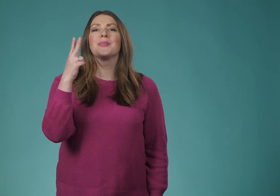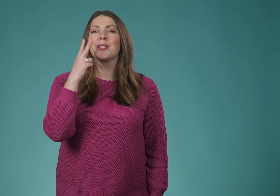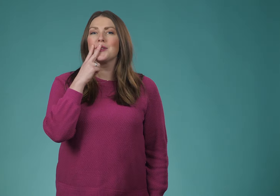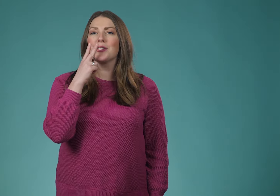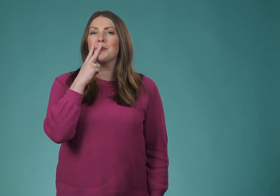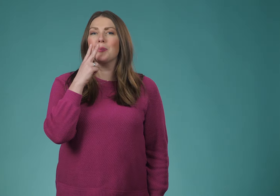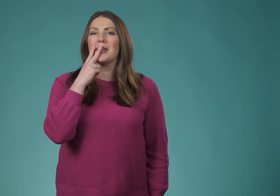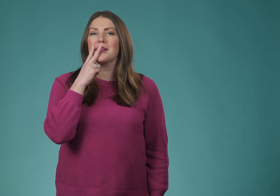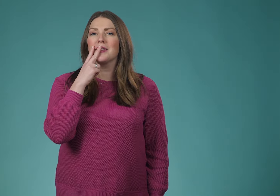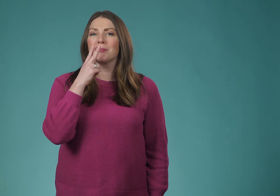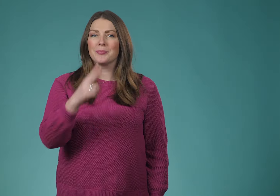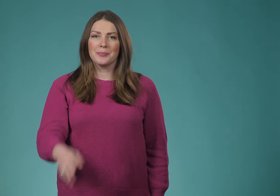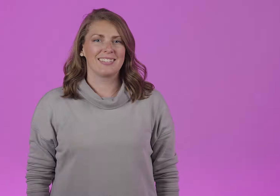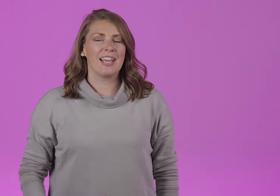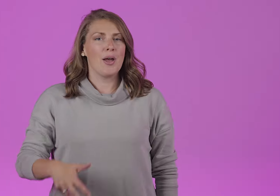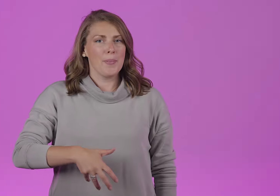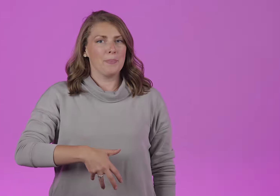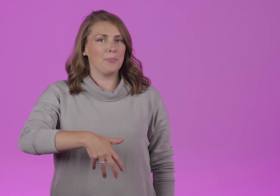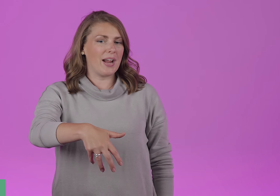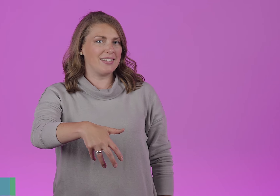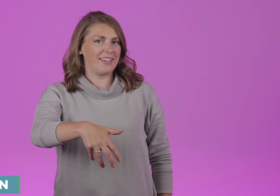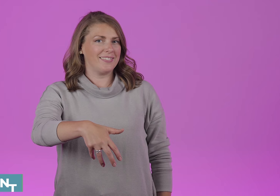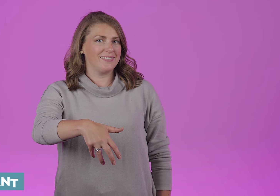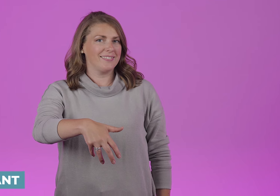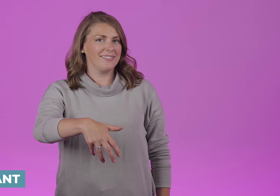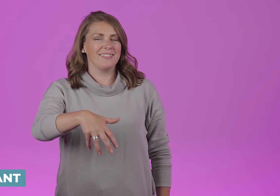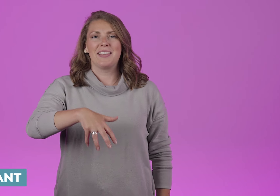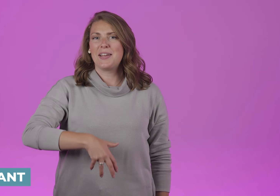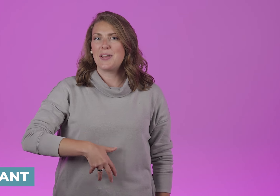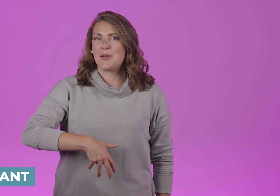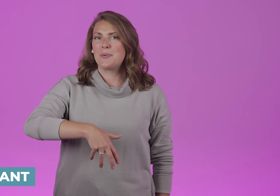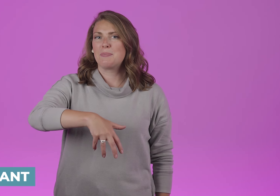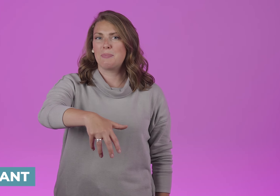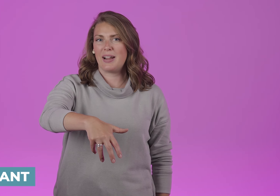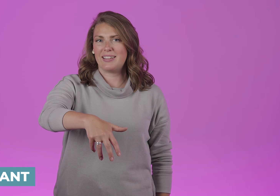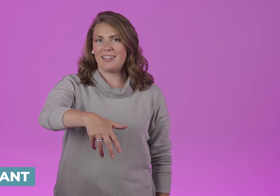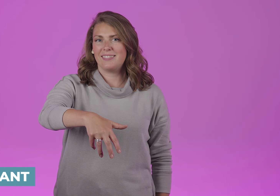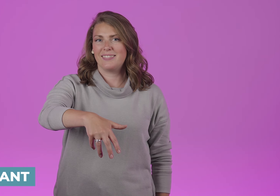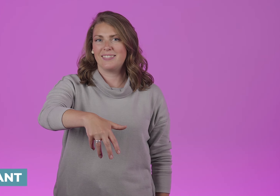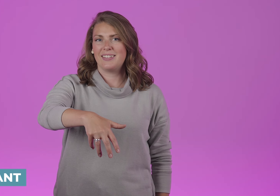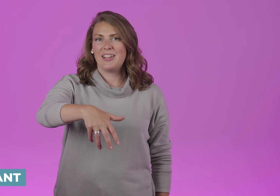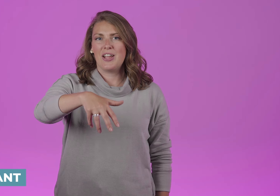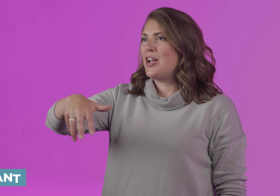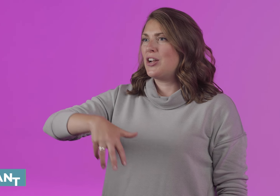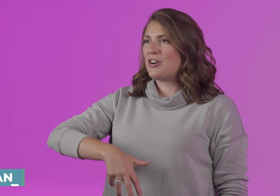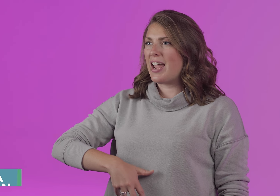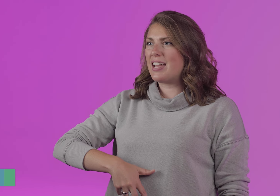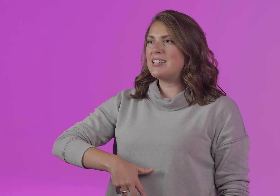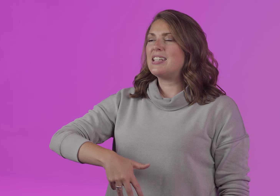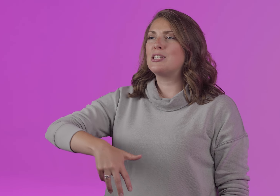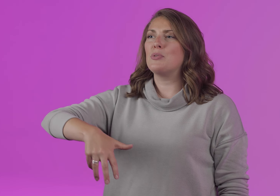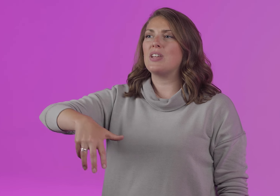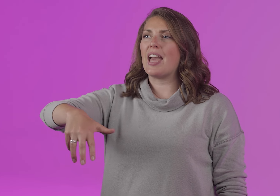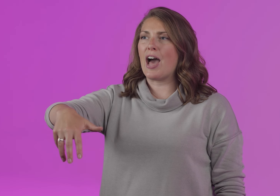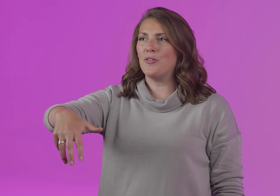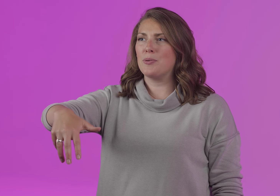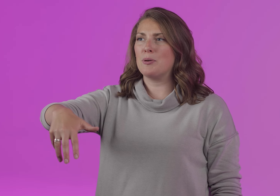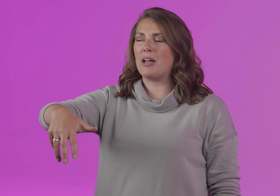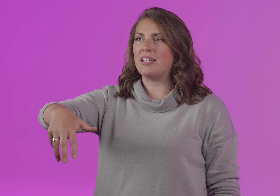Smoking. Pregnant. Your hand is moving out from your belly.